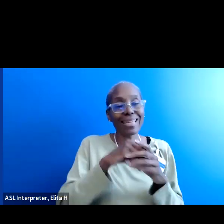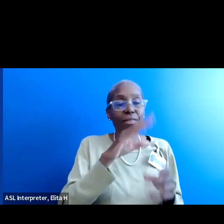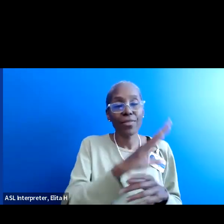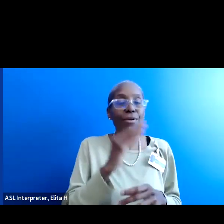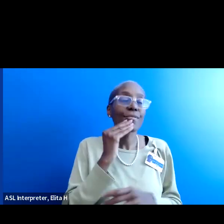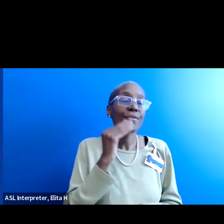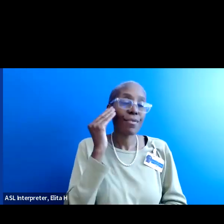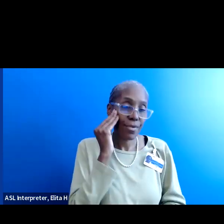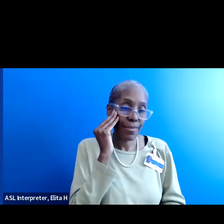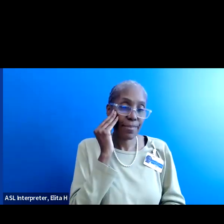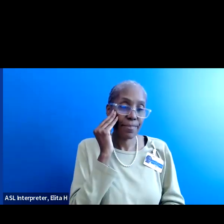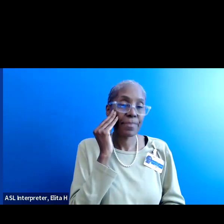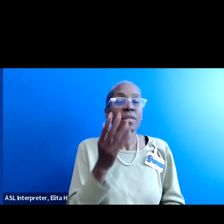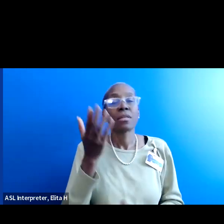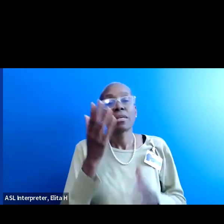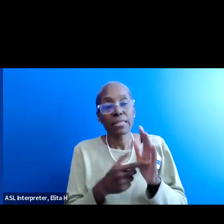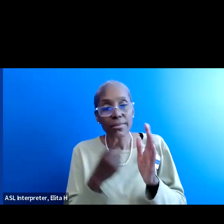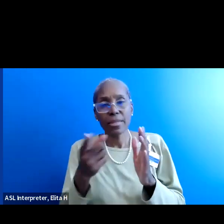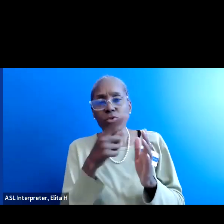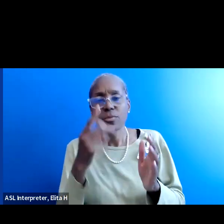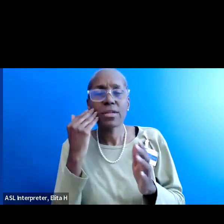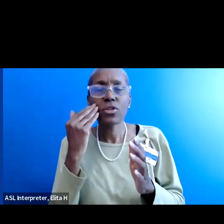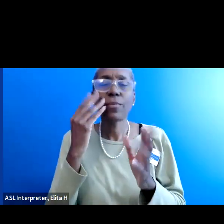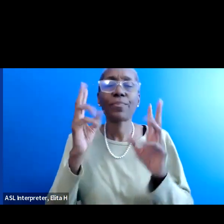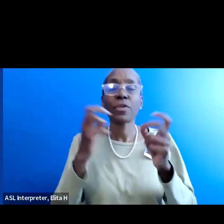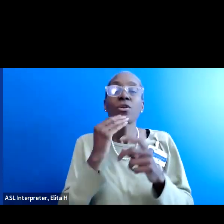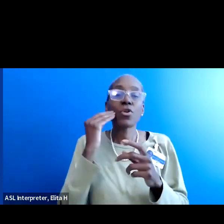So otherwise you may be familiar with home and community-based services.